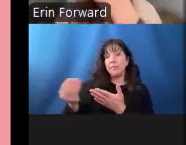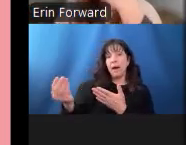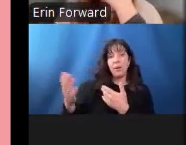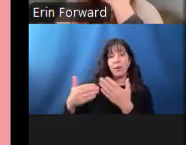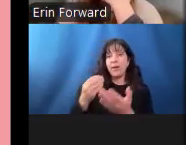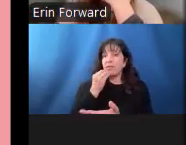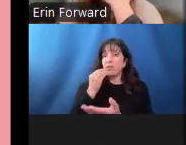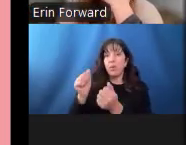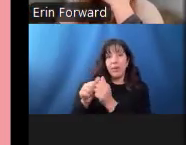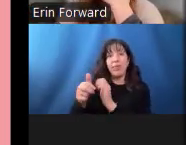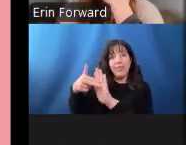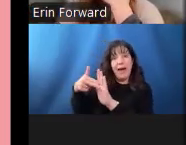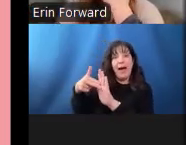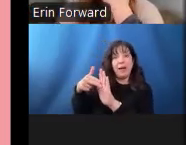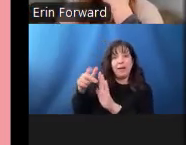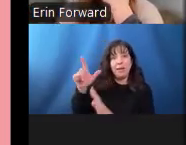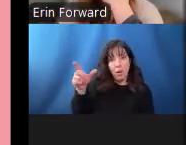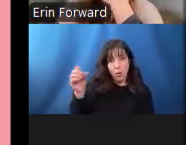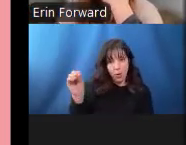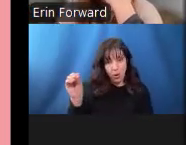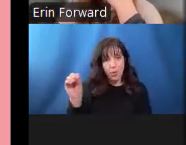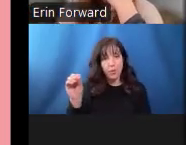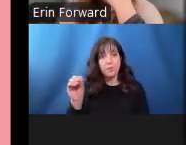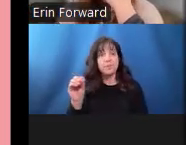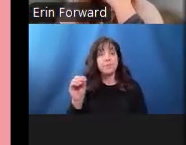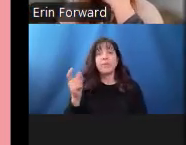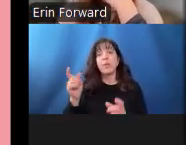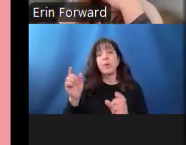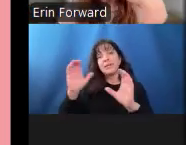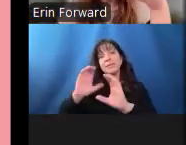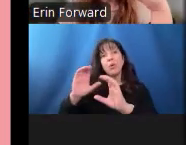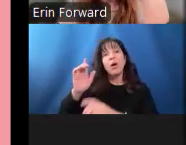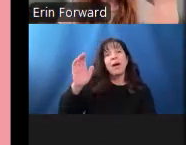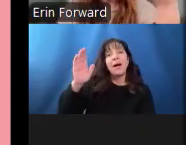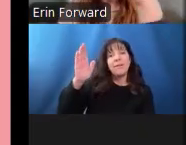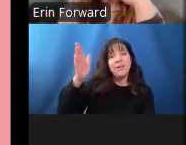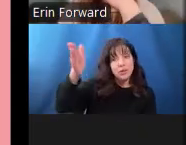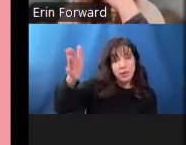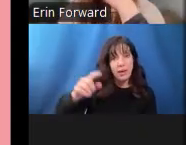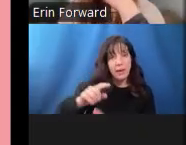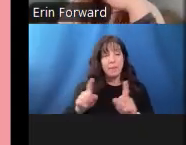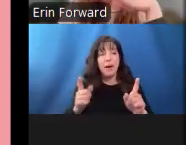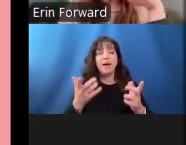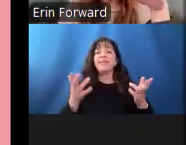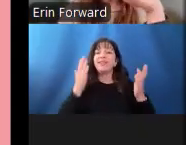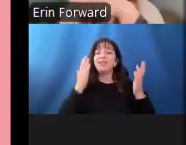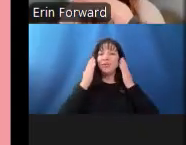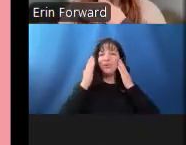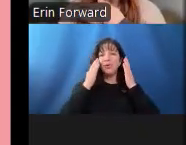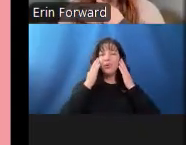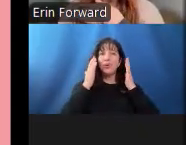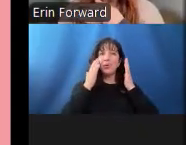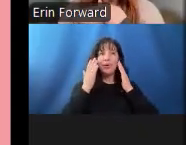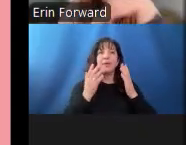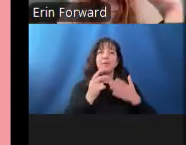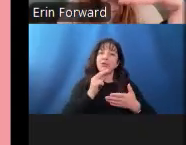logo, and we would explore it eventually, but it had this familiarity for him, because reading was his strength and